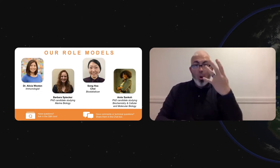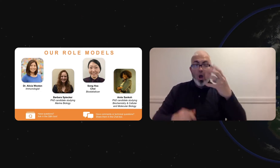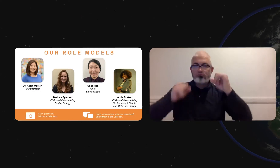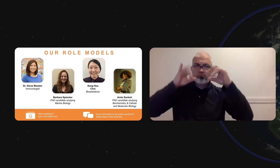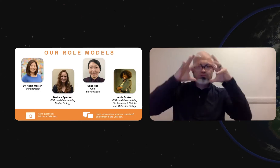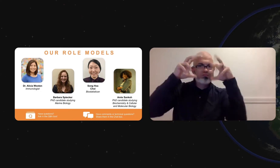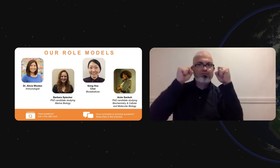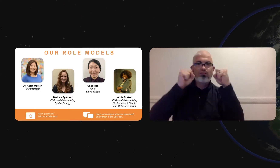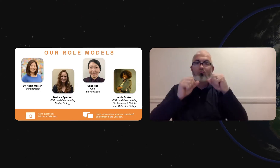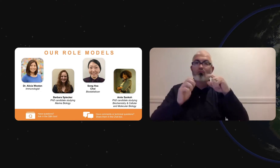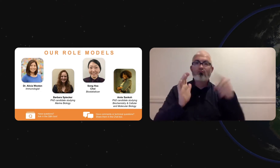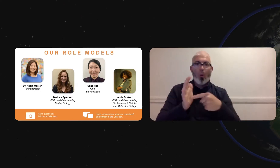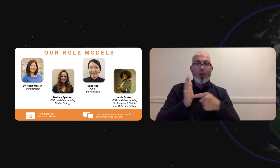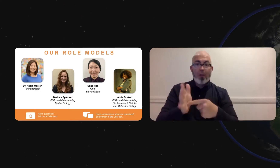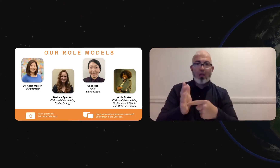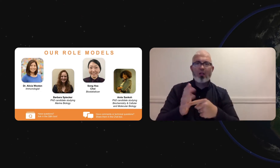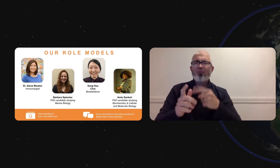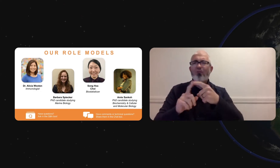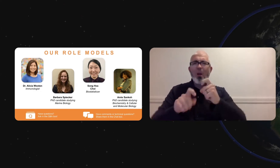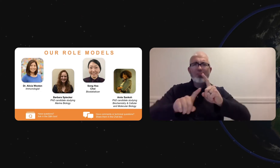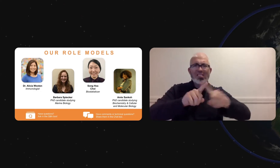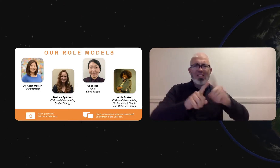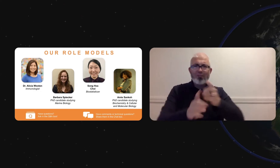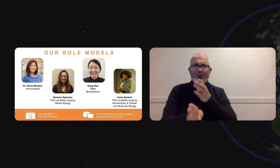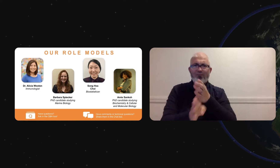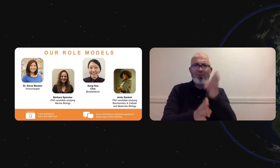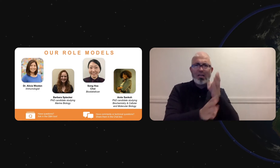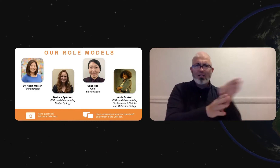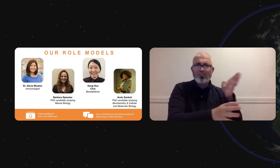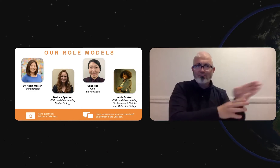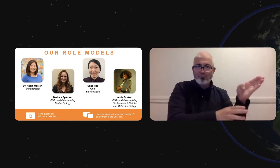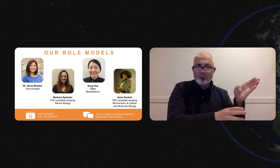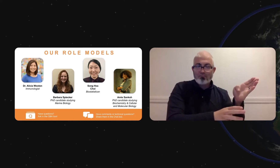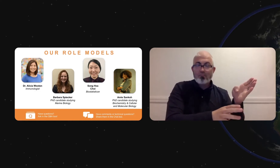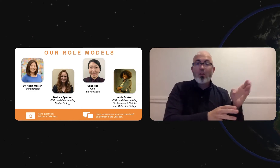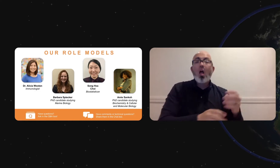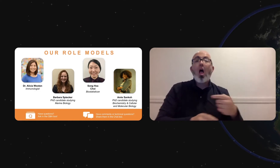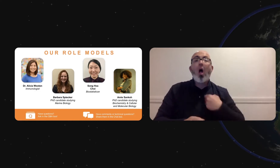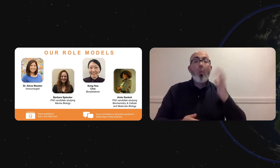We have 4 astonishing folks in their STEM fields.